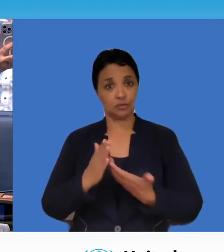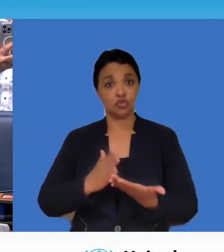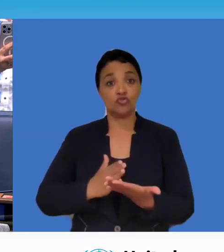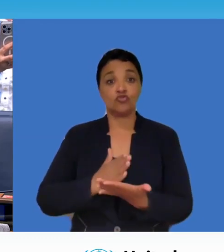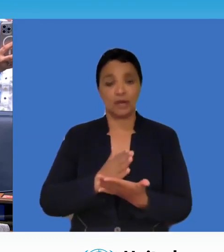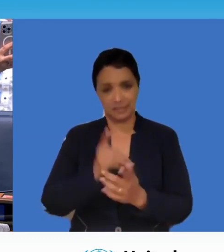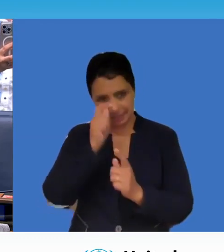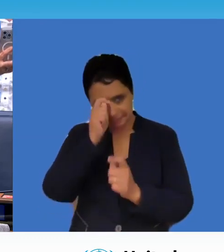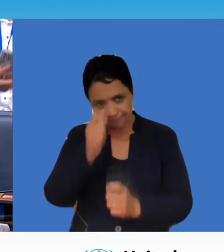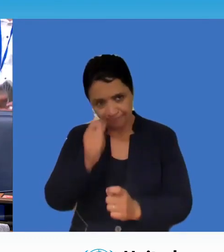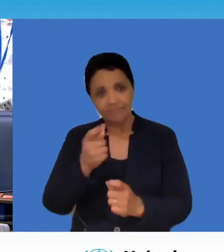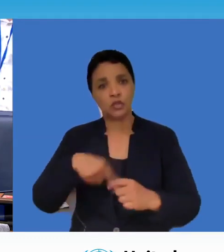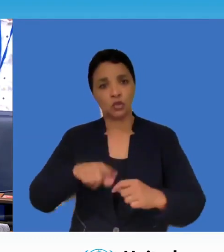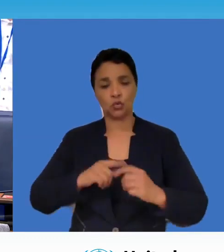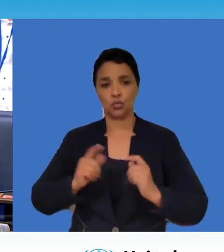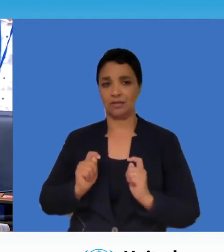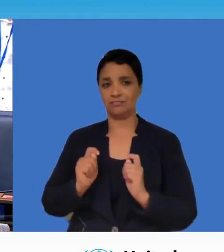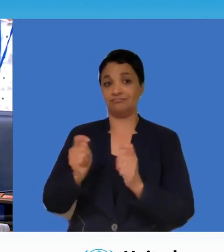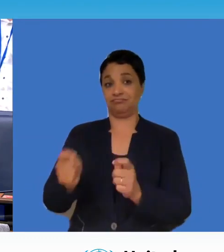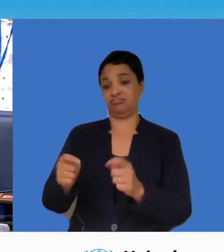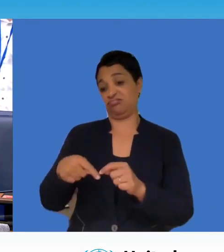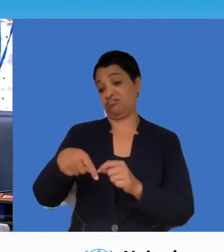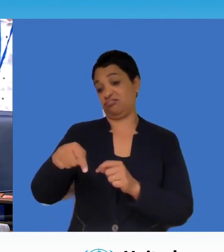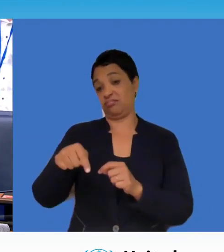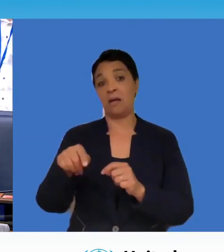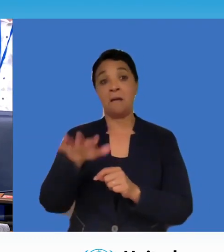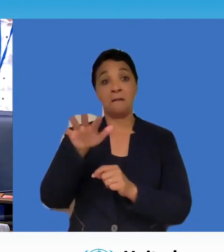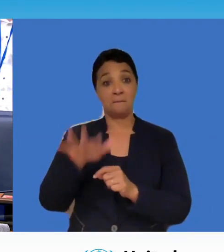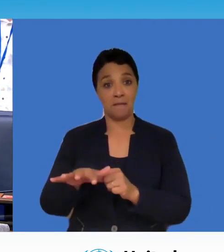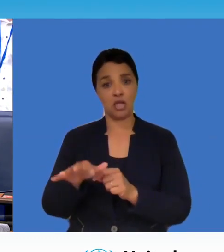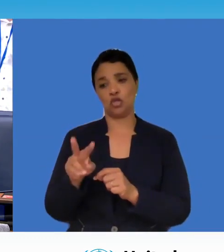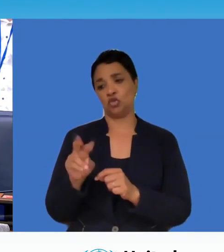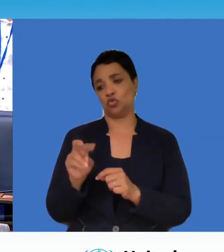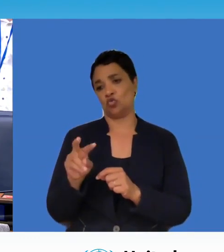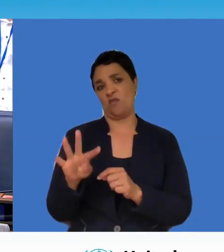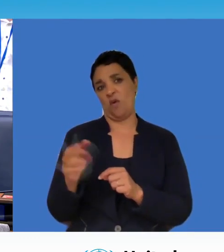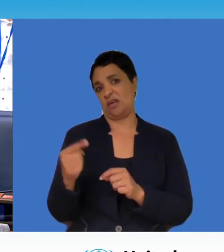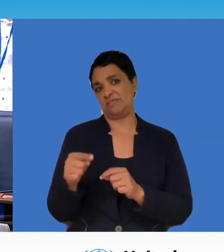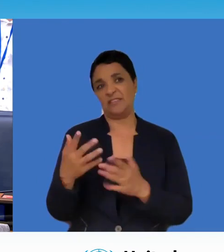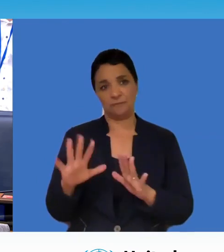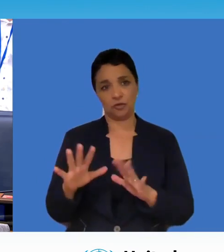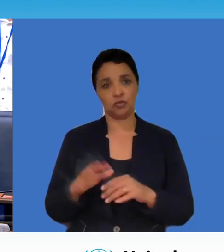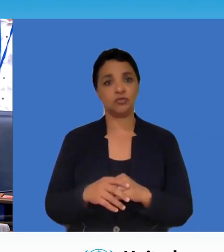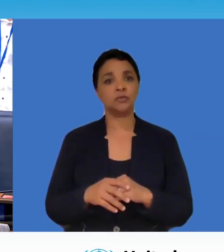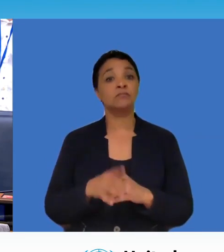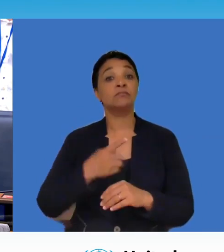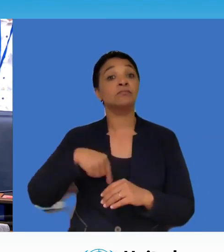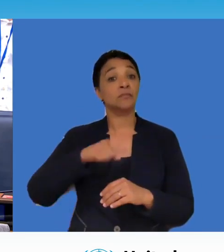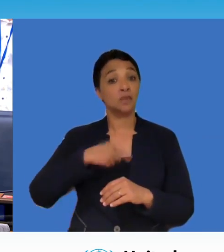the parliament in May 2024 Mongolia also actively participated in the high level intergovermental